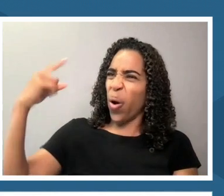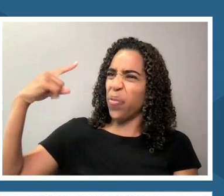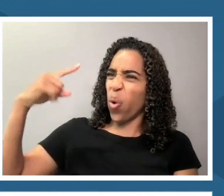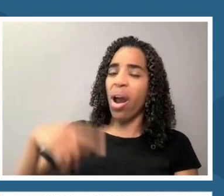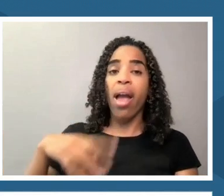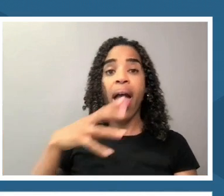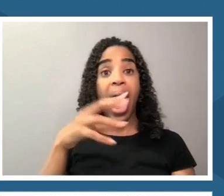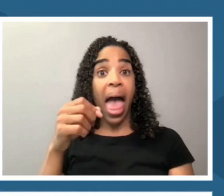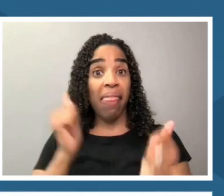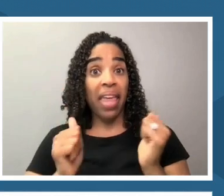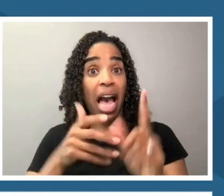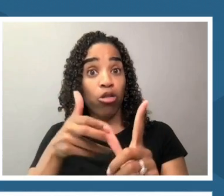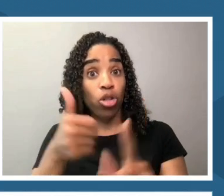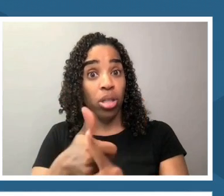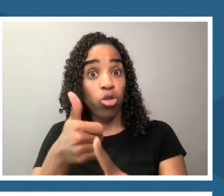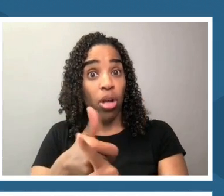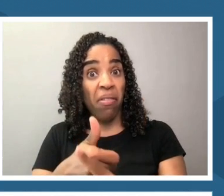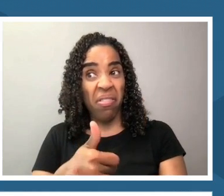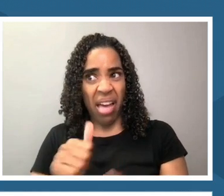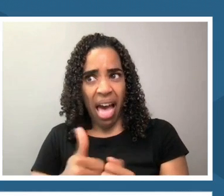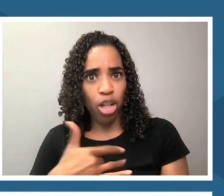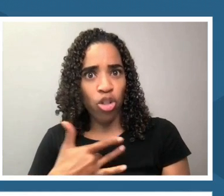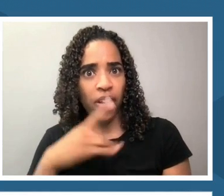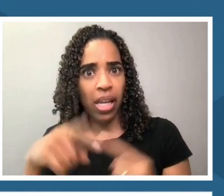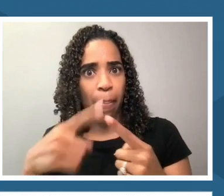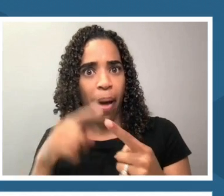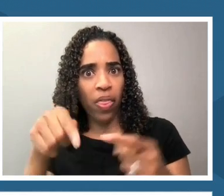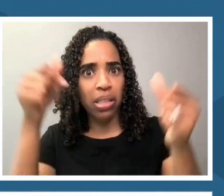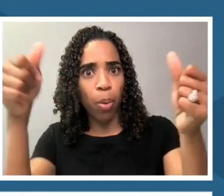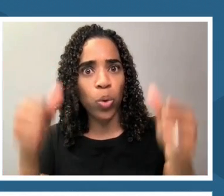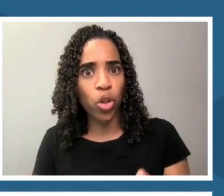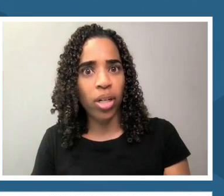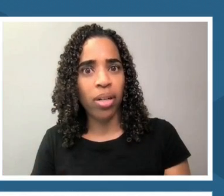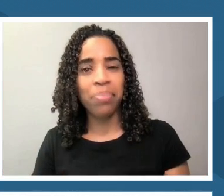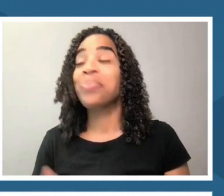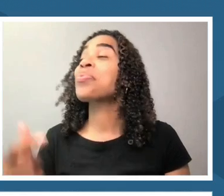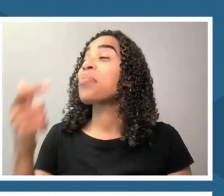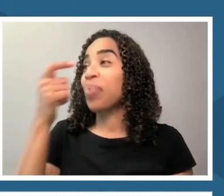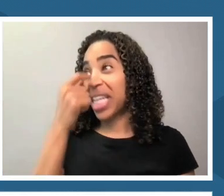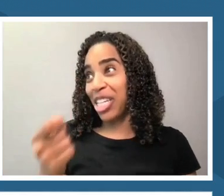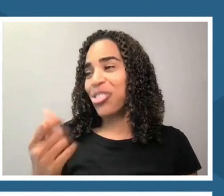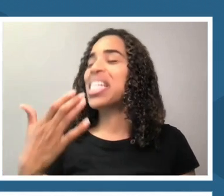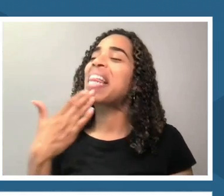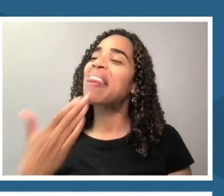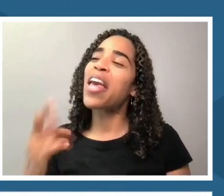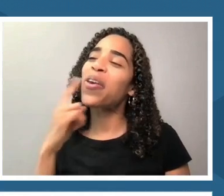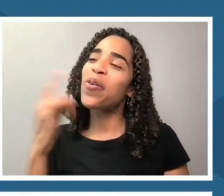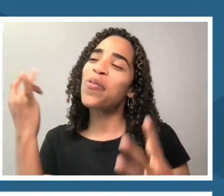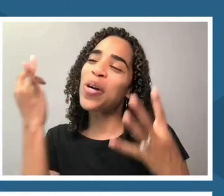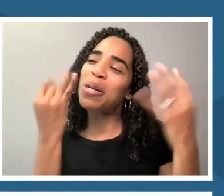she feel about her depictions it's so interesting thank you so much for sharing your observations and